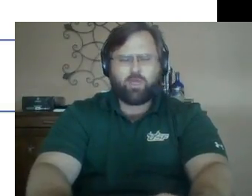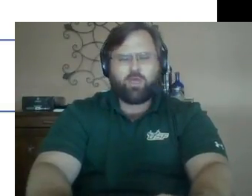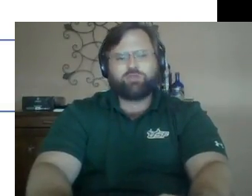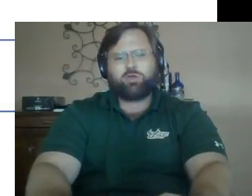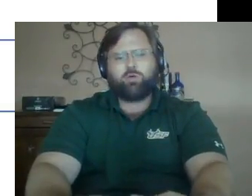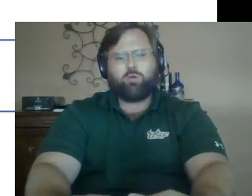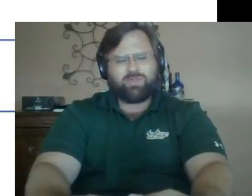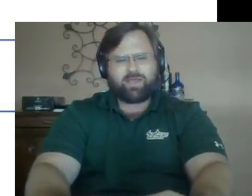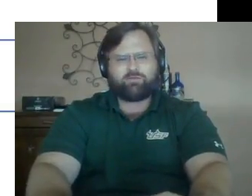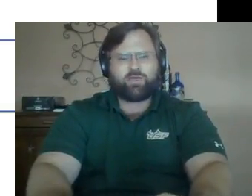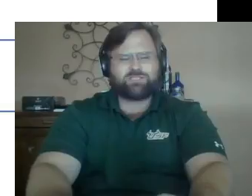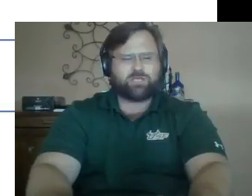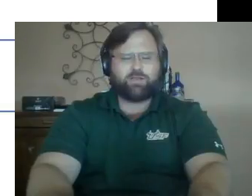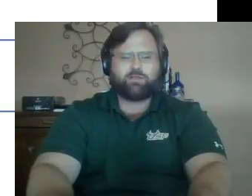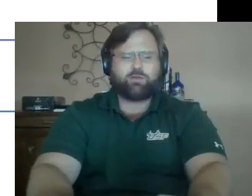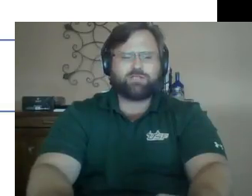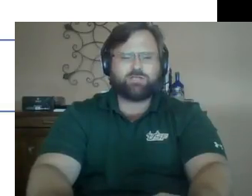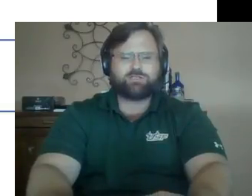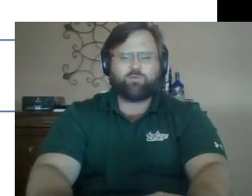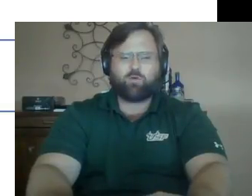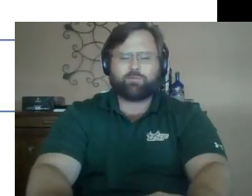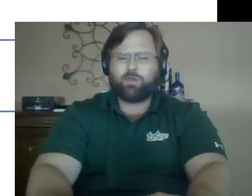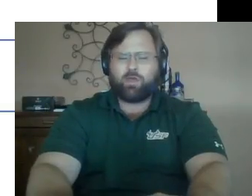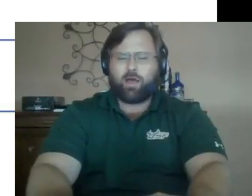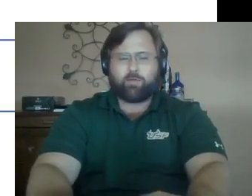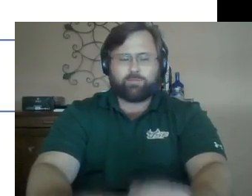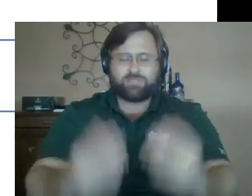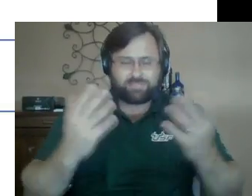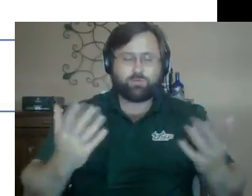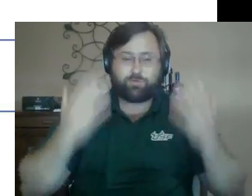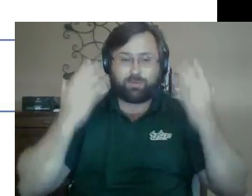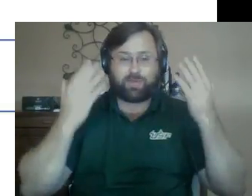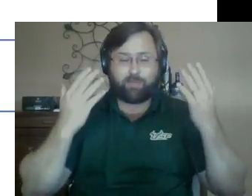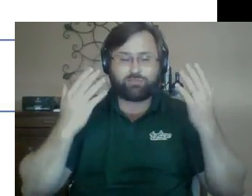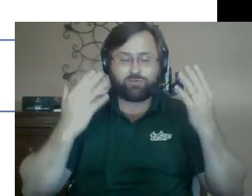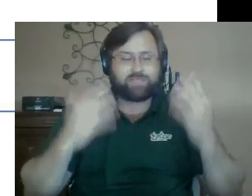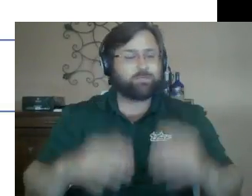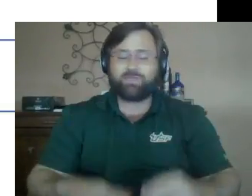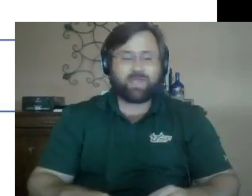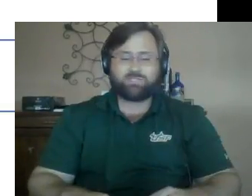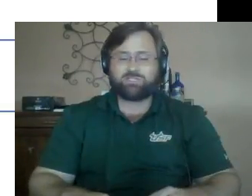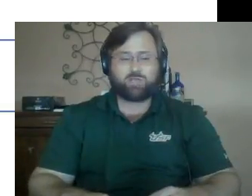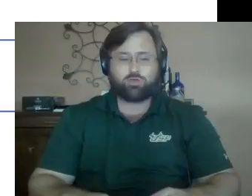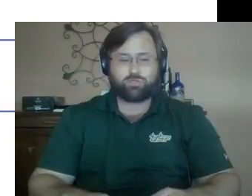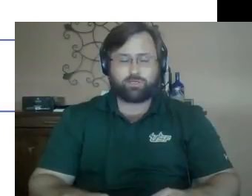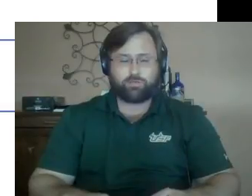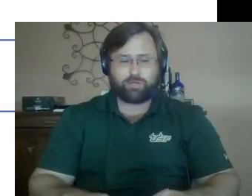so with a negative question the question is formed just as it would be with eyebrows raised but the negation is also included